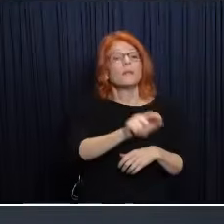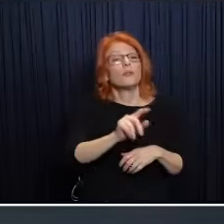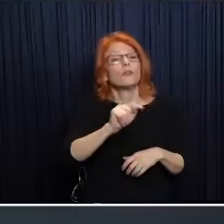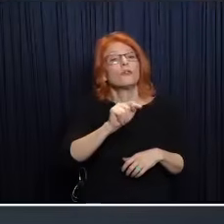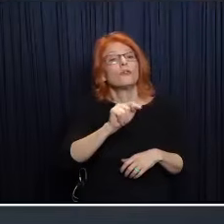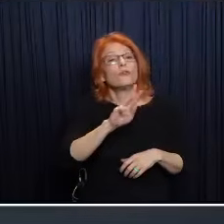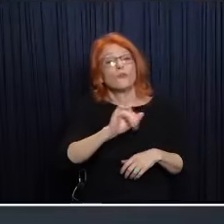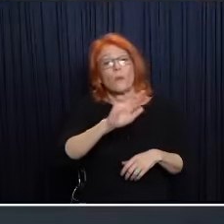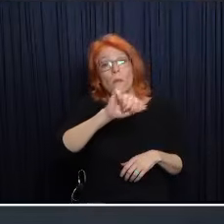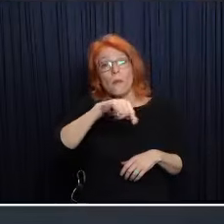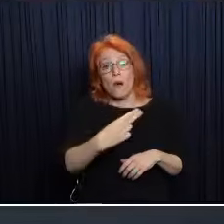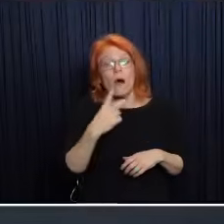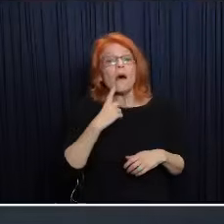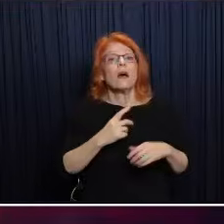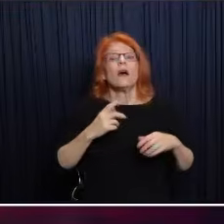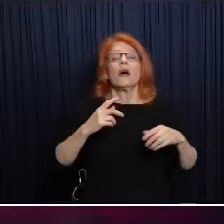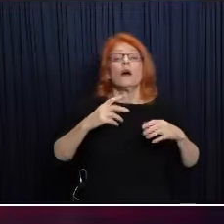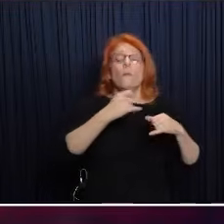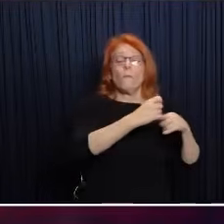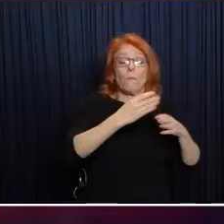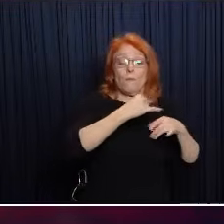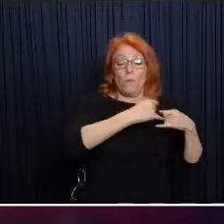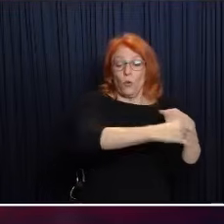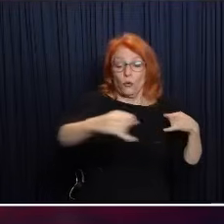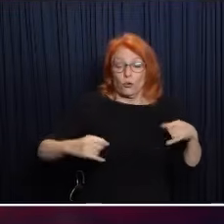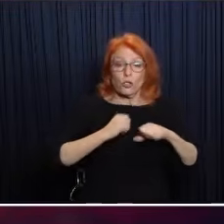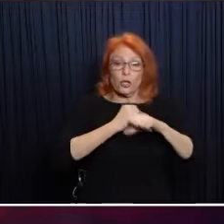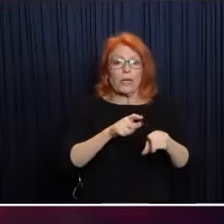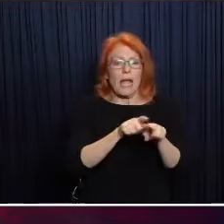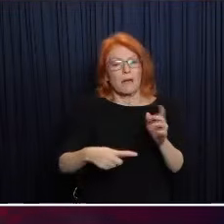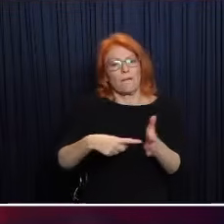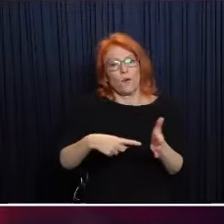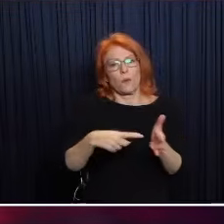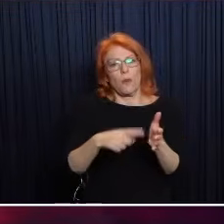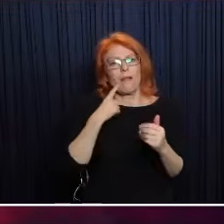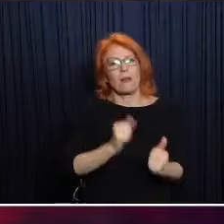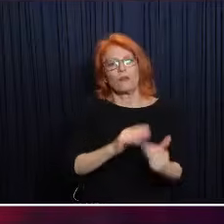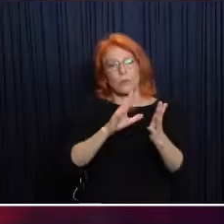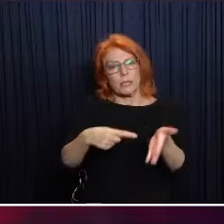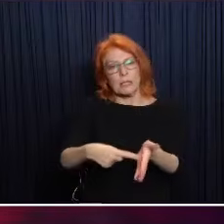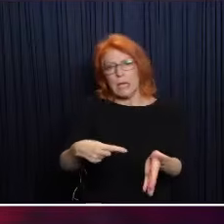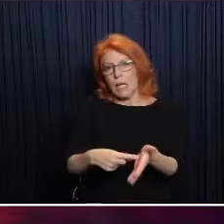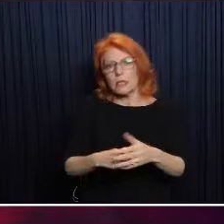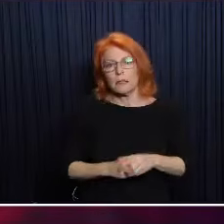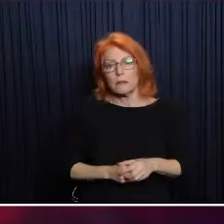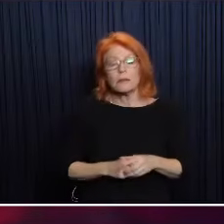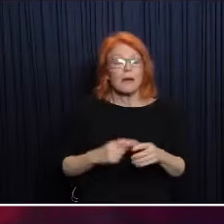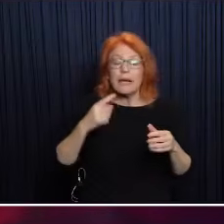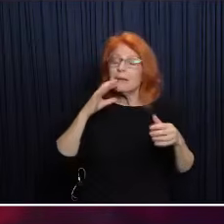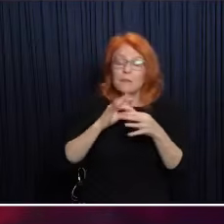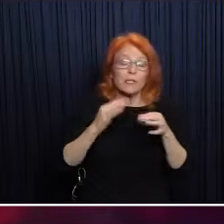DEMOCRATS WILL CONTINUE TO OPEN BORDERS IF THEY GET THE OPPORTUNITY. MR. TROBOUGH. BORDER SECURITY AND